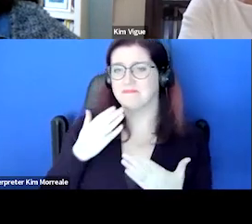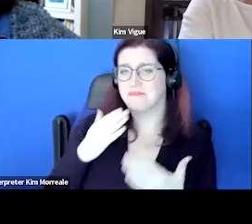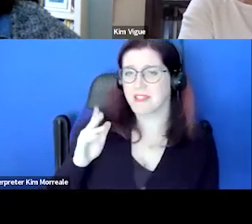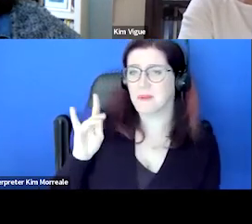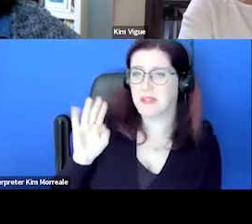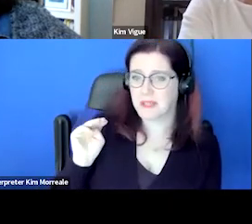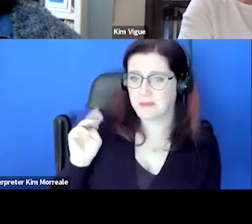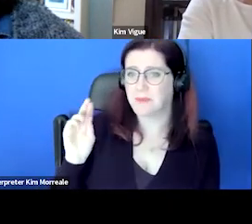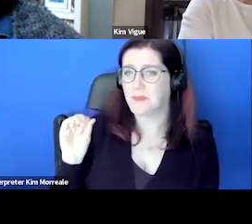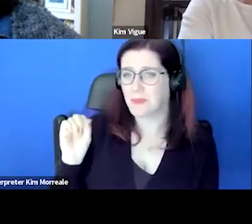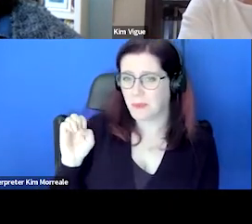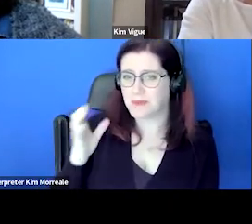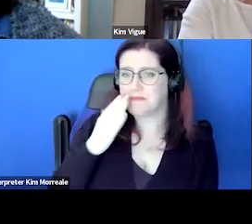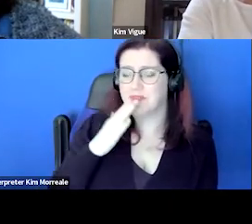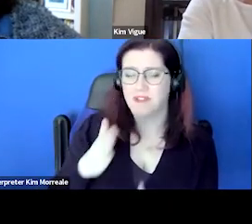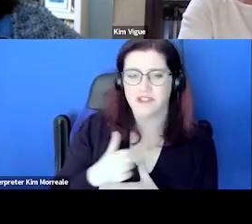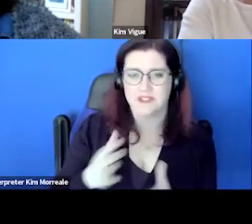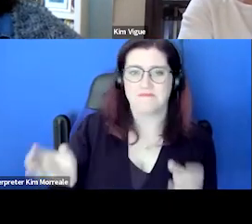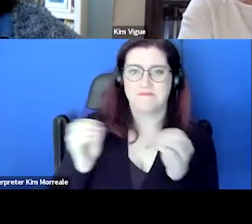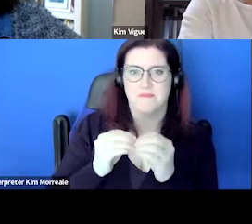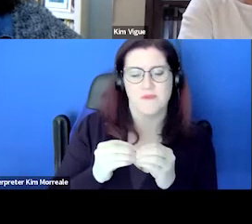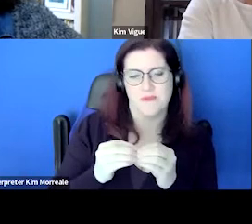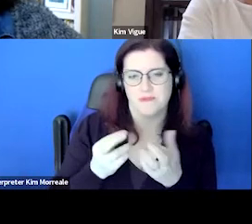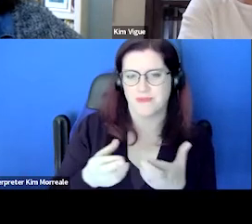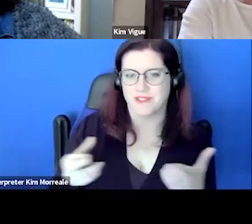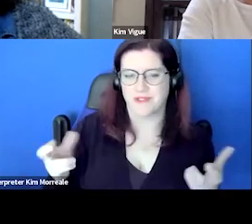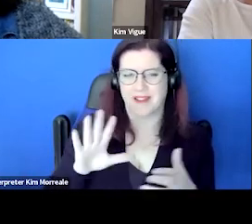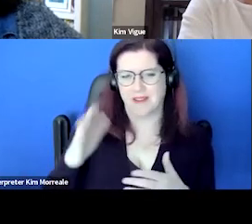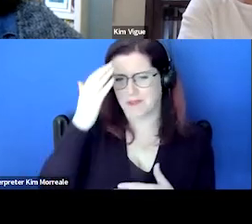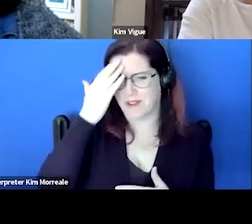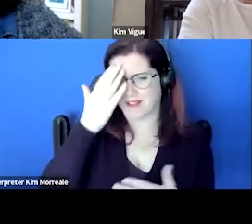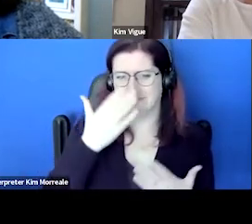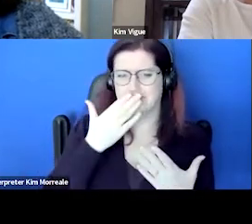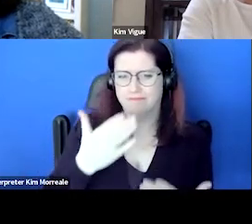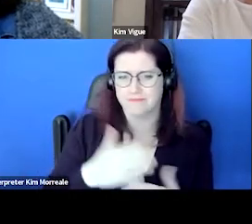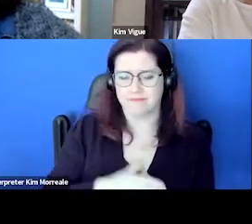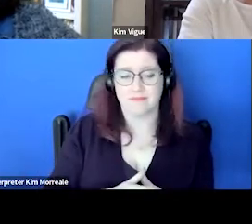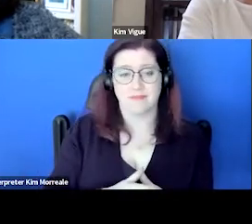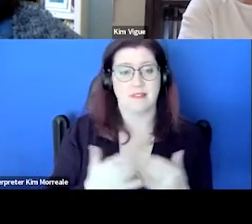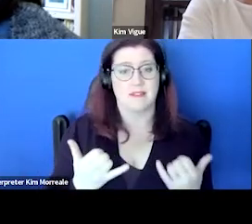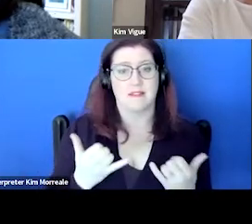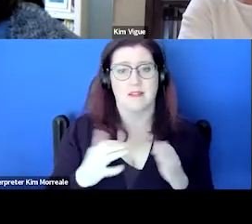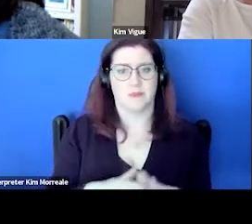for sharing even more resources and your knowledge, so we'll have time for questions at the end.